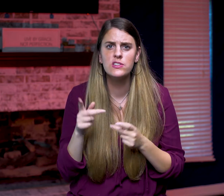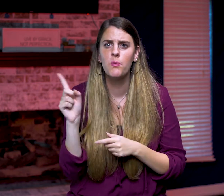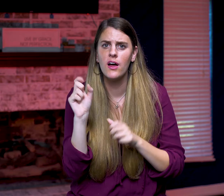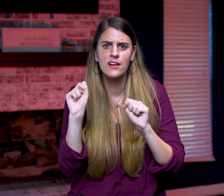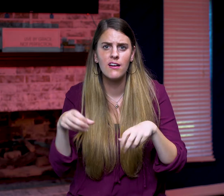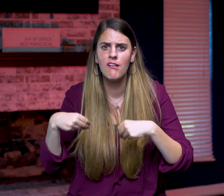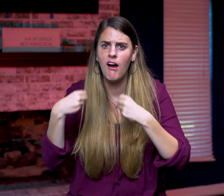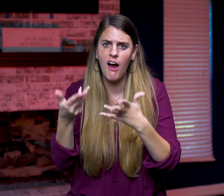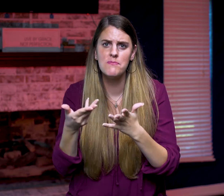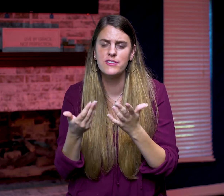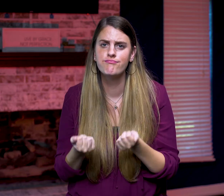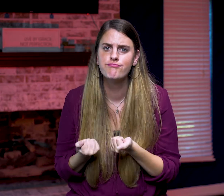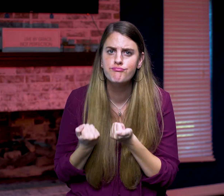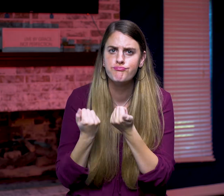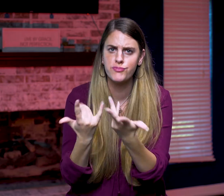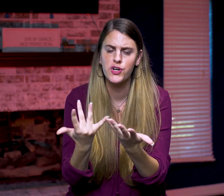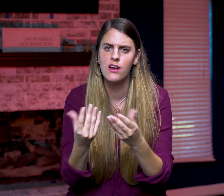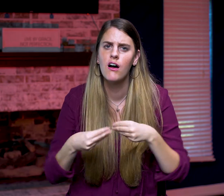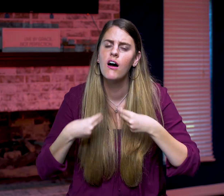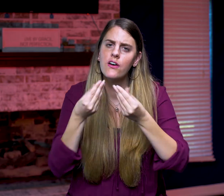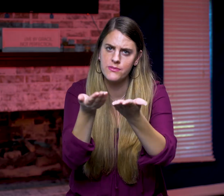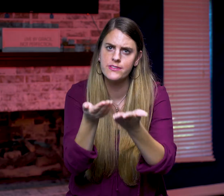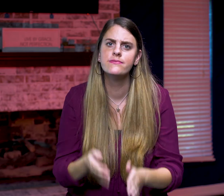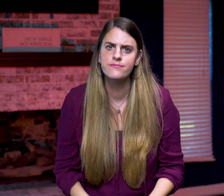where they can offer burnt offerings.